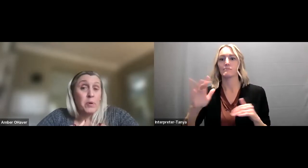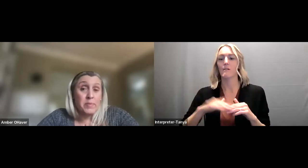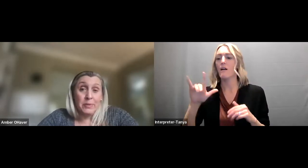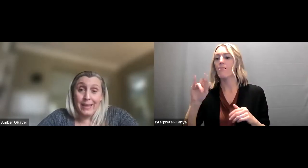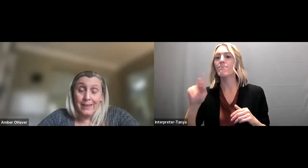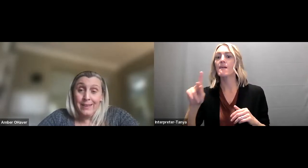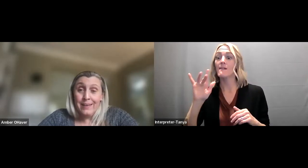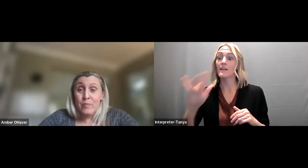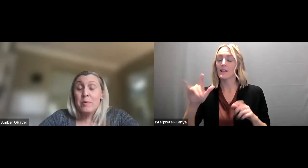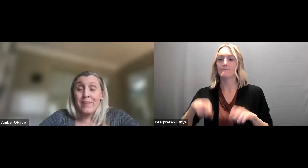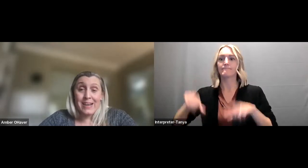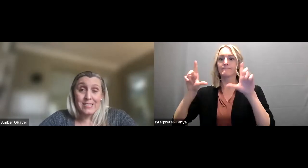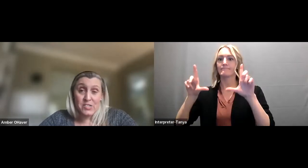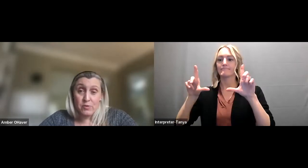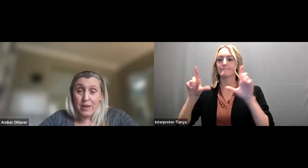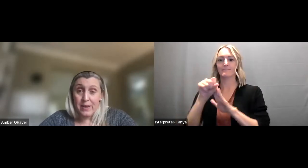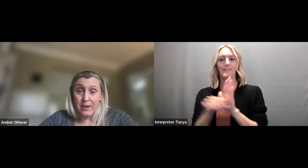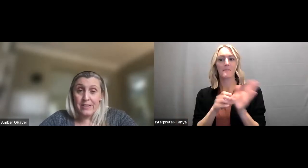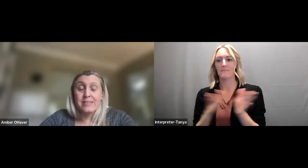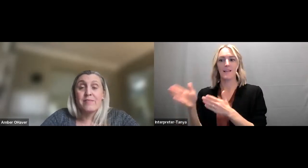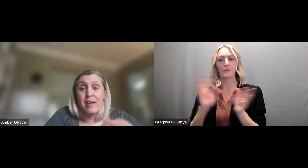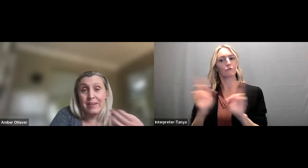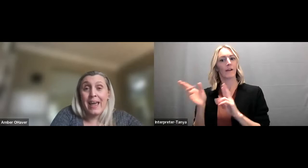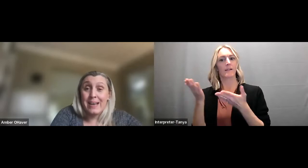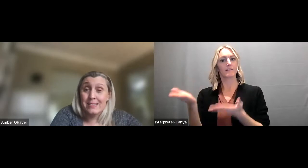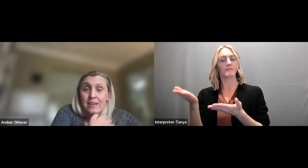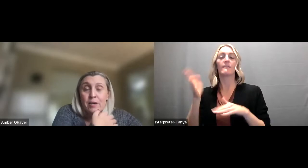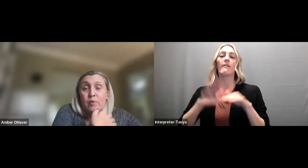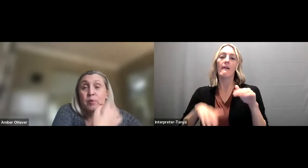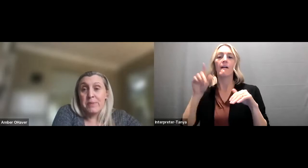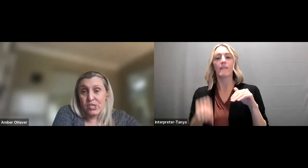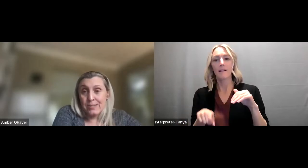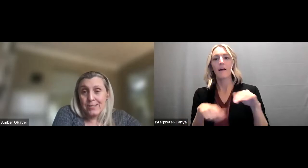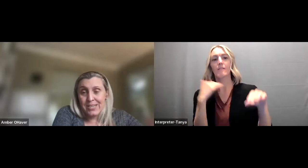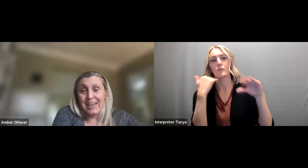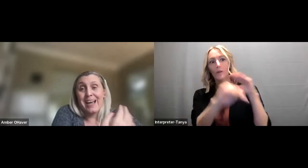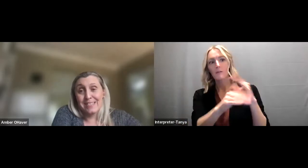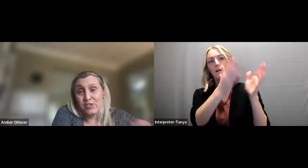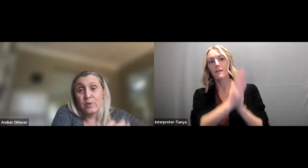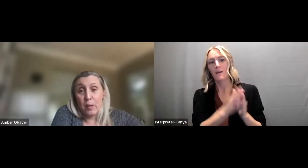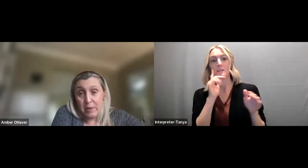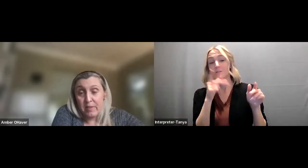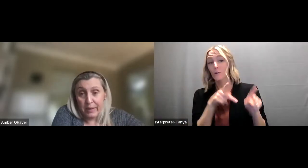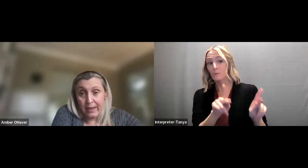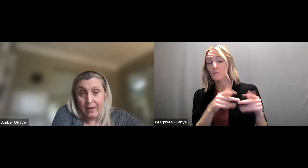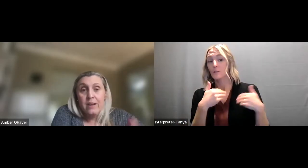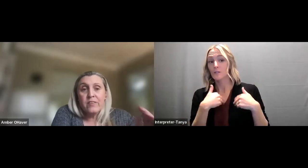pop the plan and we would access to it right there instead of having to ask for permission to get access to copy of plan?